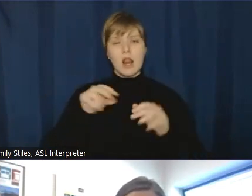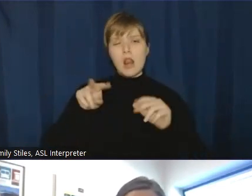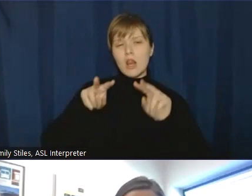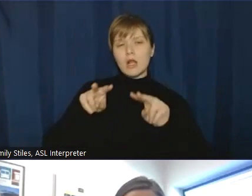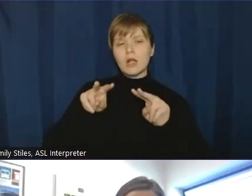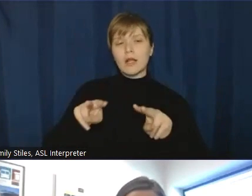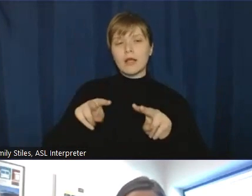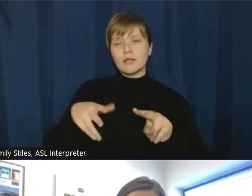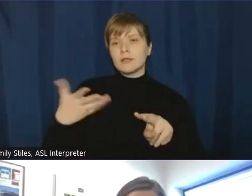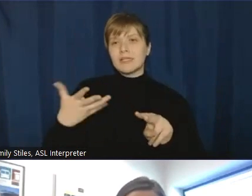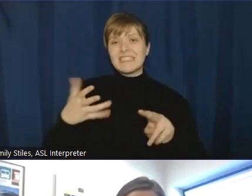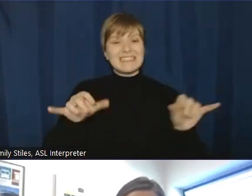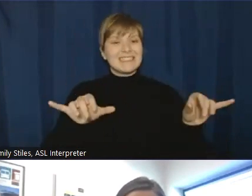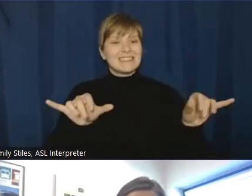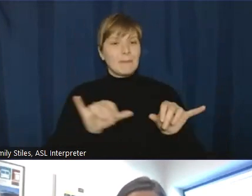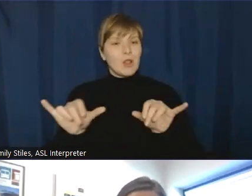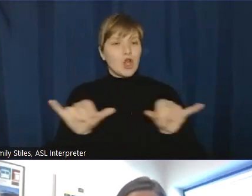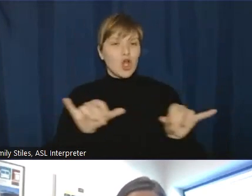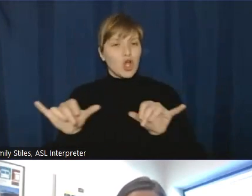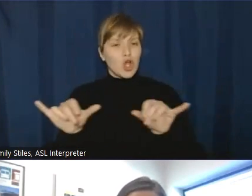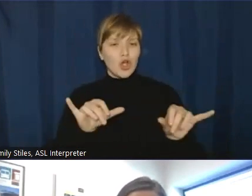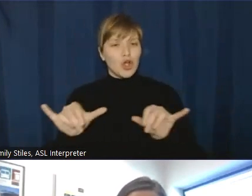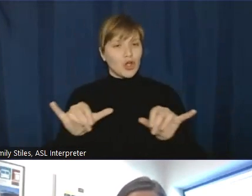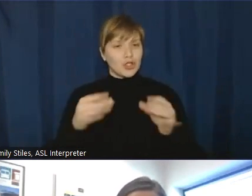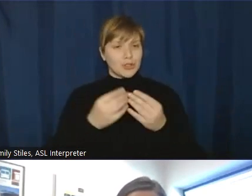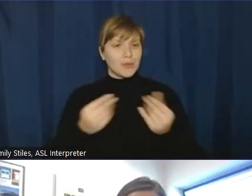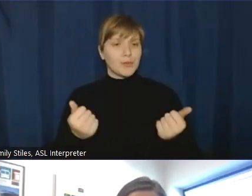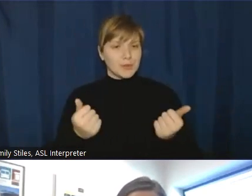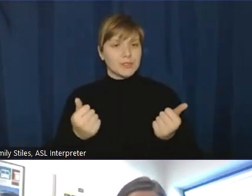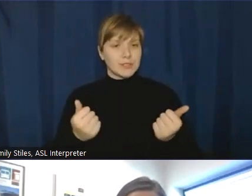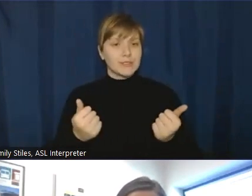similar solutions that various agencies may have